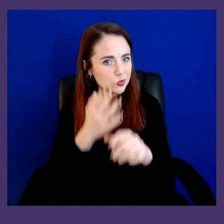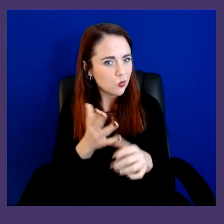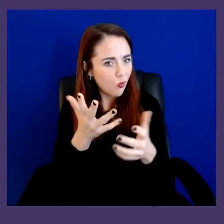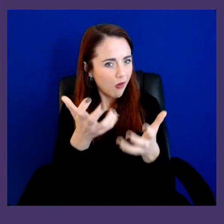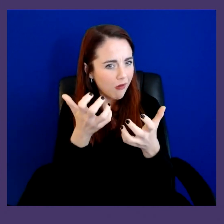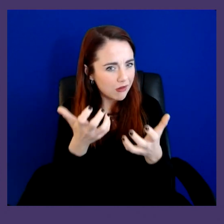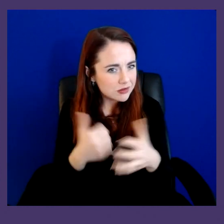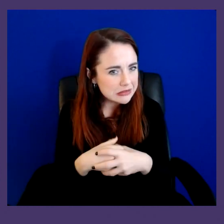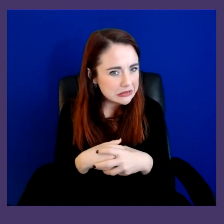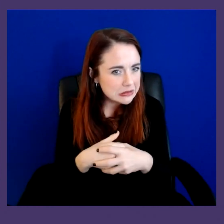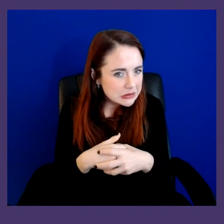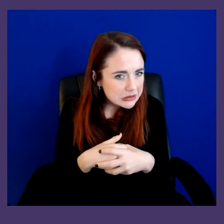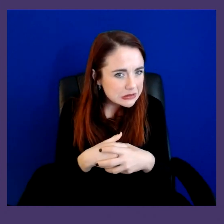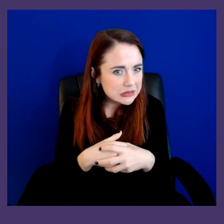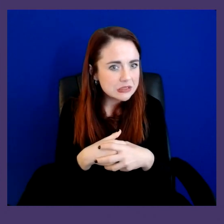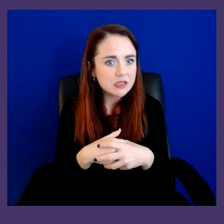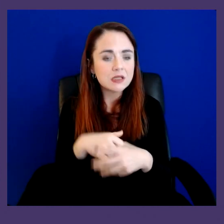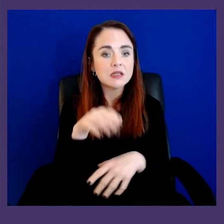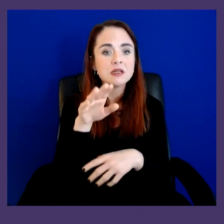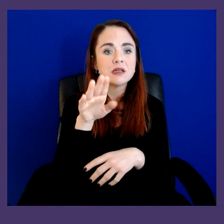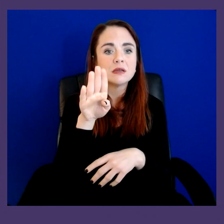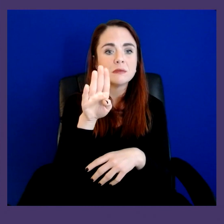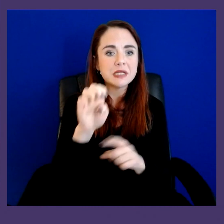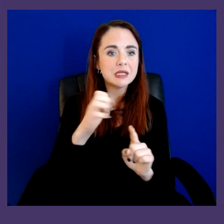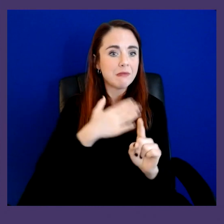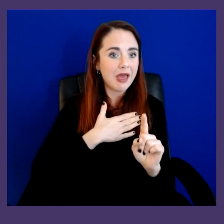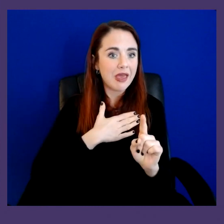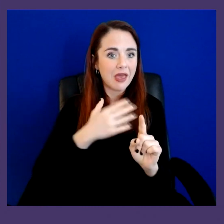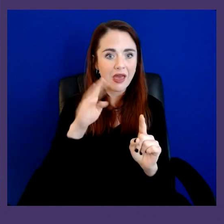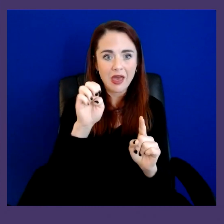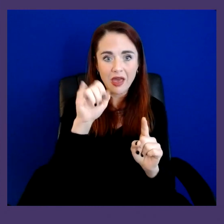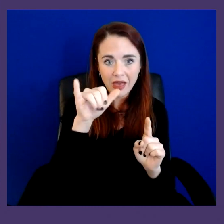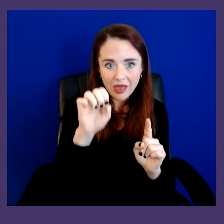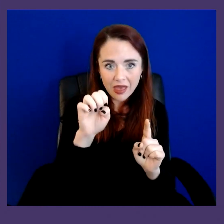With Be My AI, you can now actually get a very thorough description of any image,